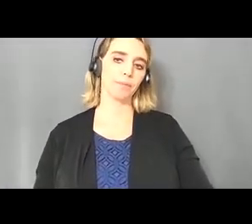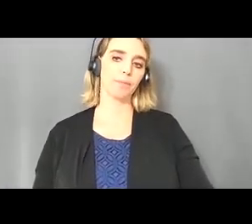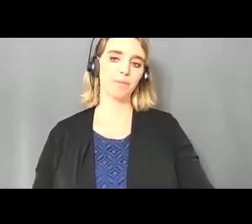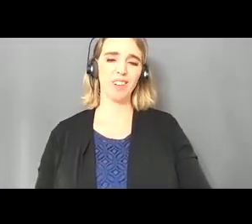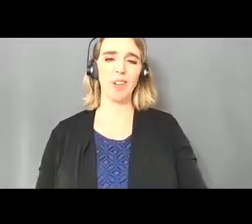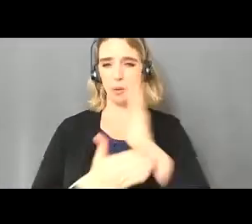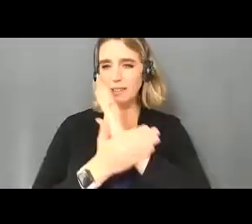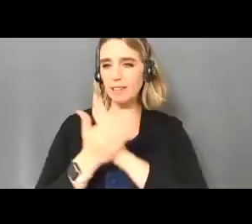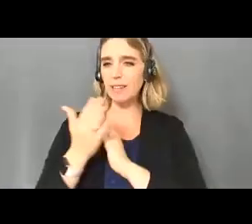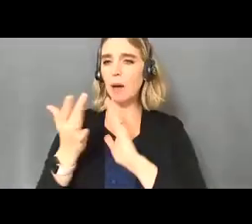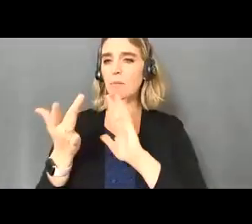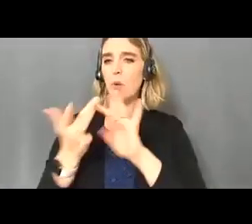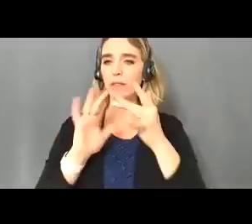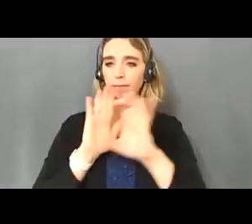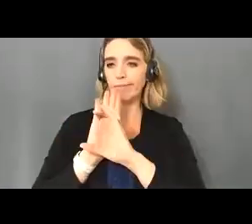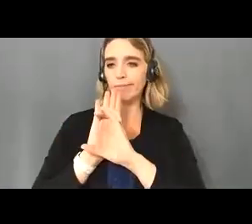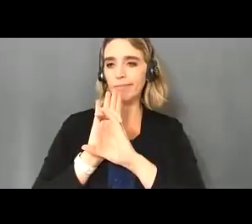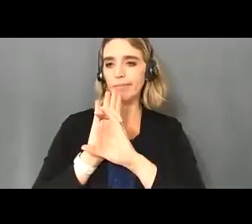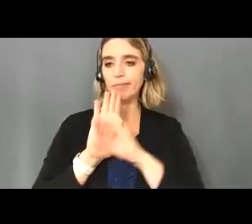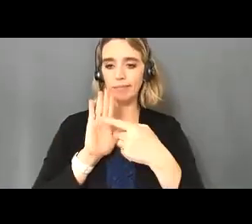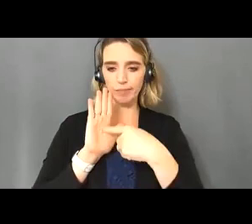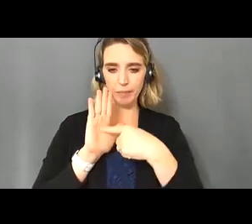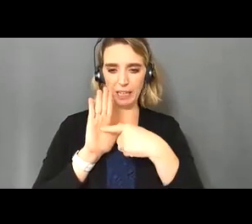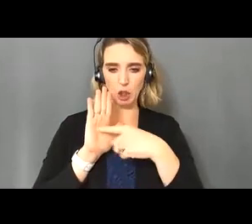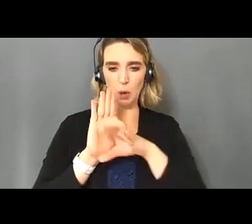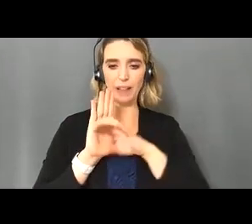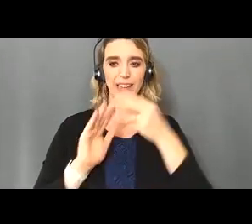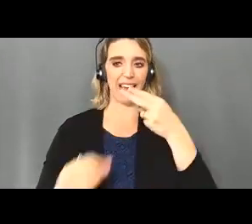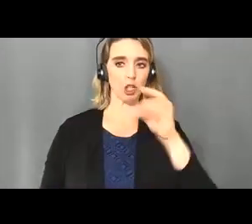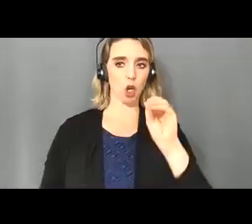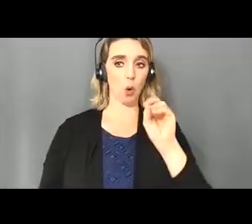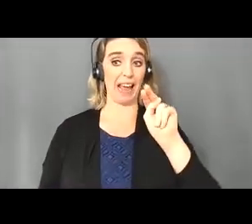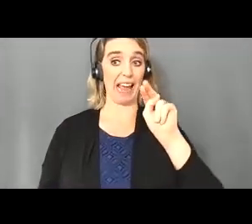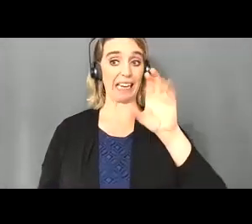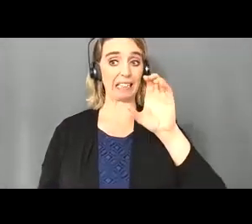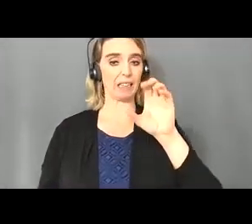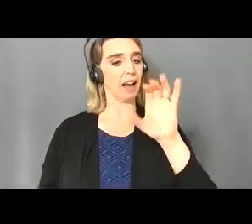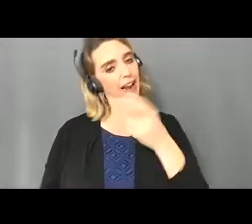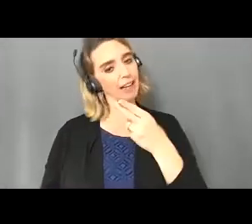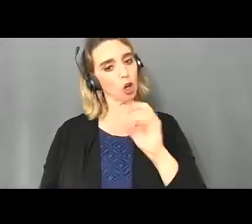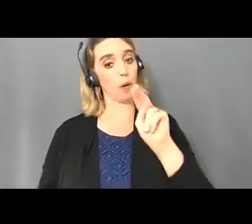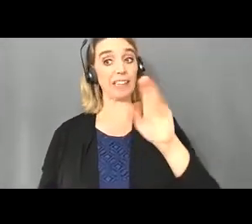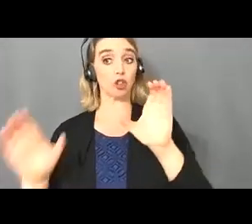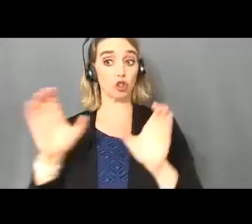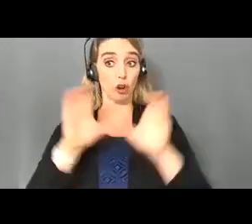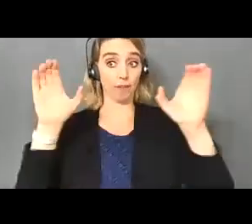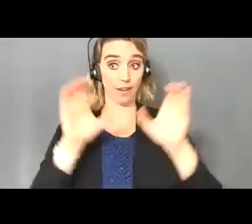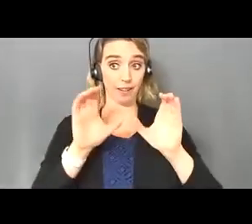a little emblem that says, "HON certified," and that really just shows